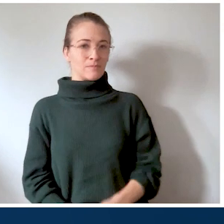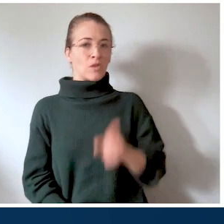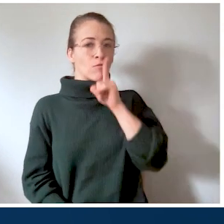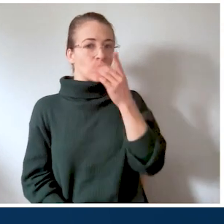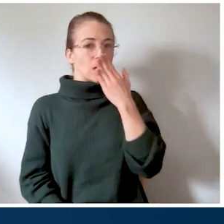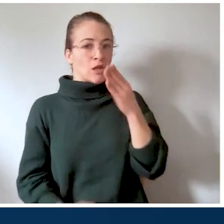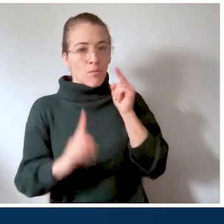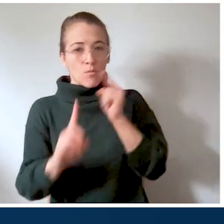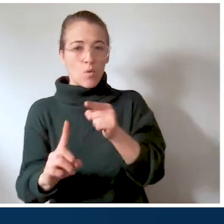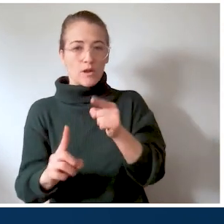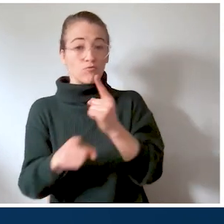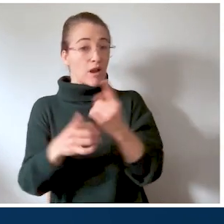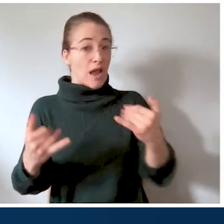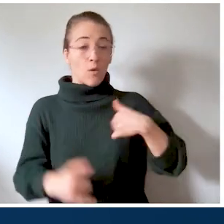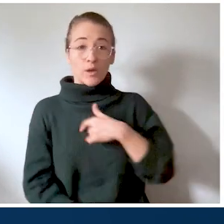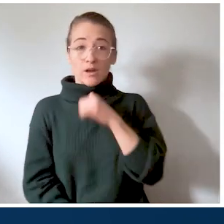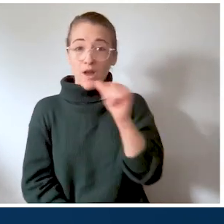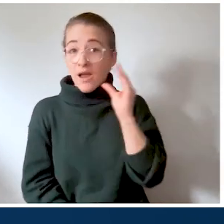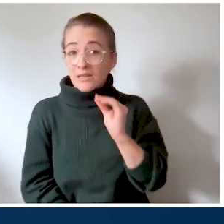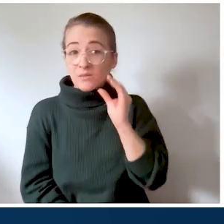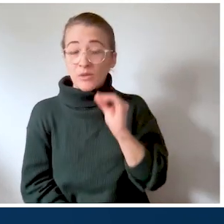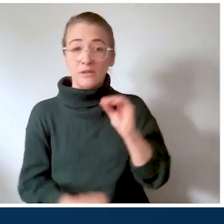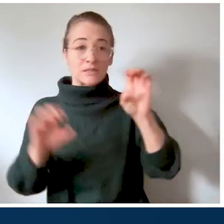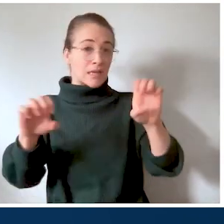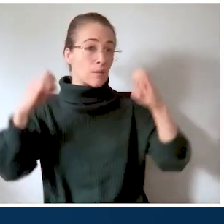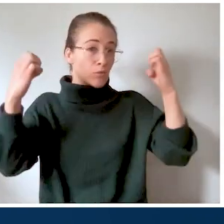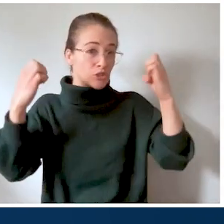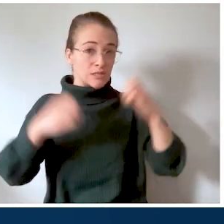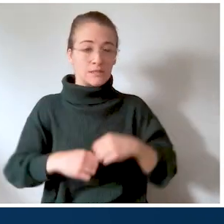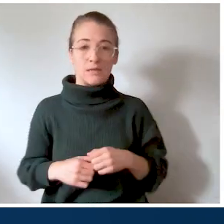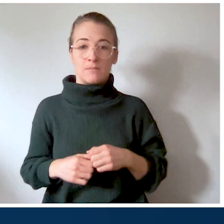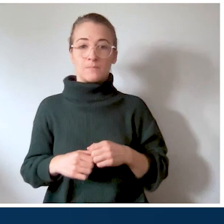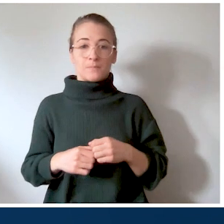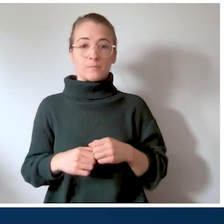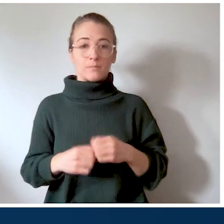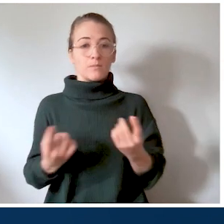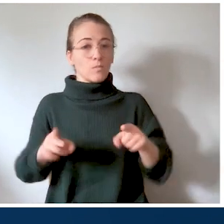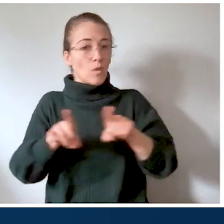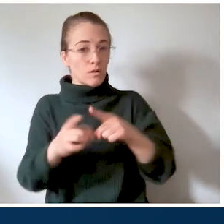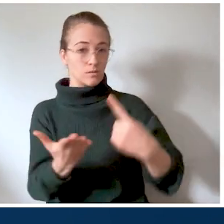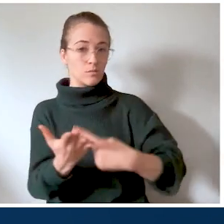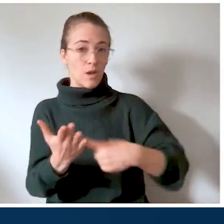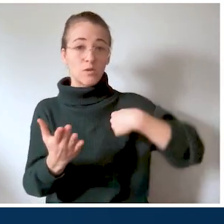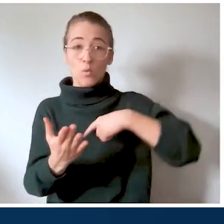Right now, we are not experiencing an emergency and also, sometimes we don't get the warning.